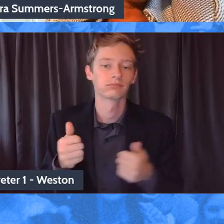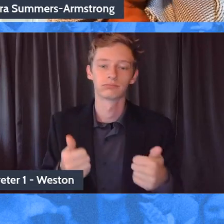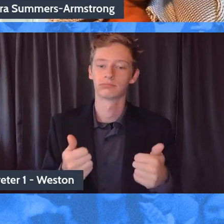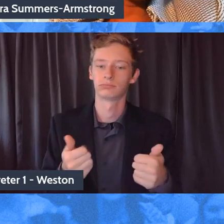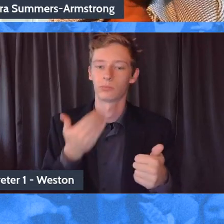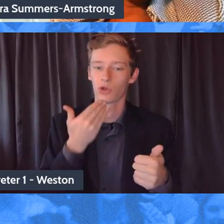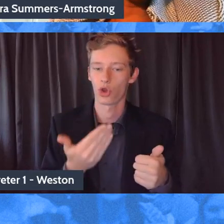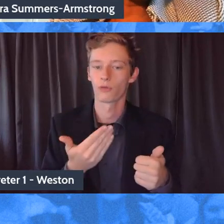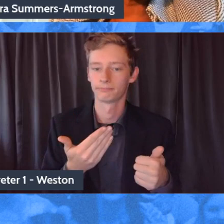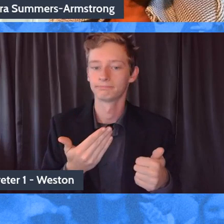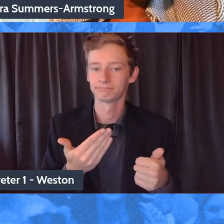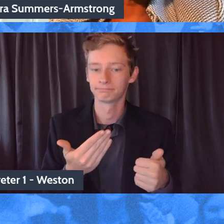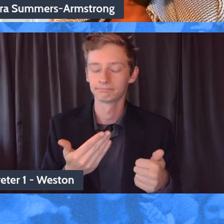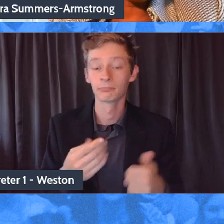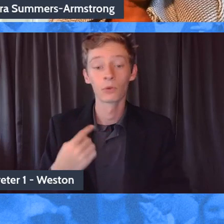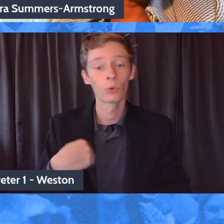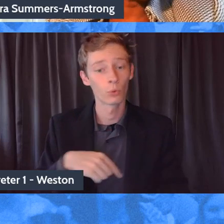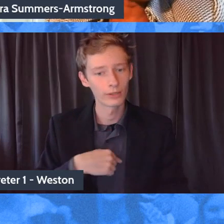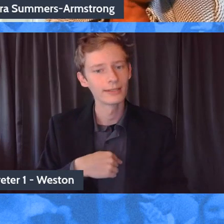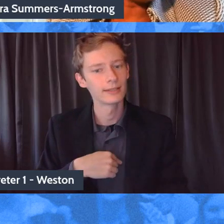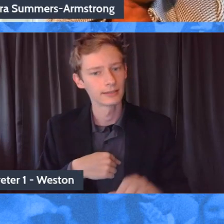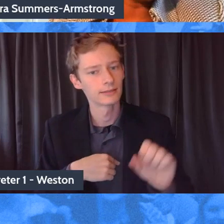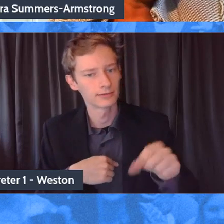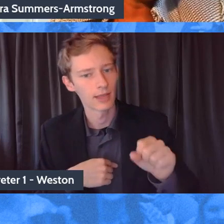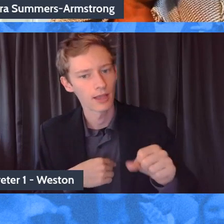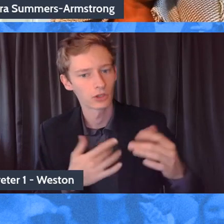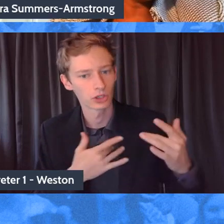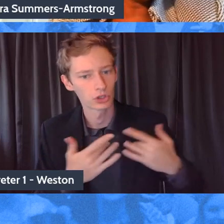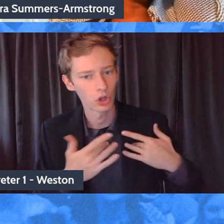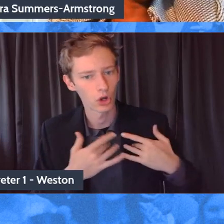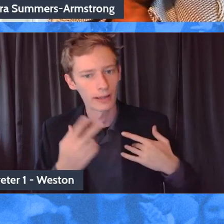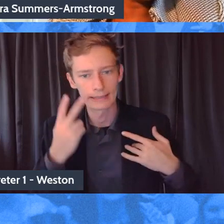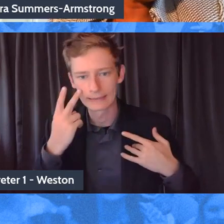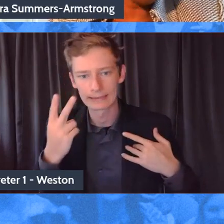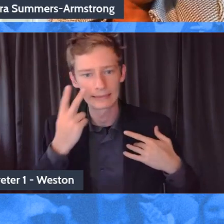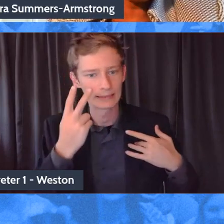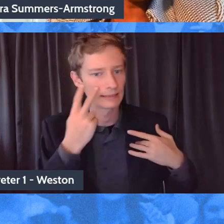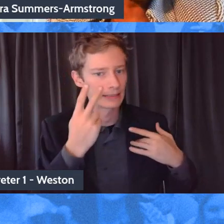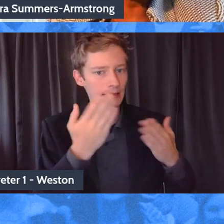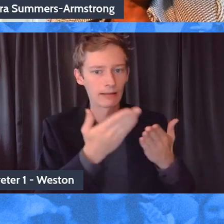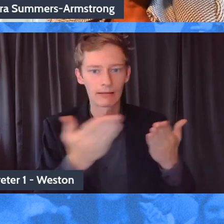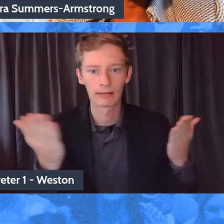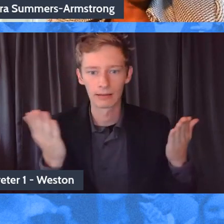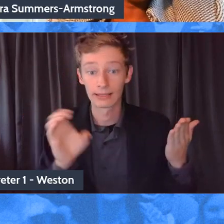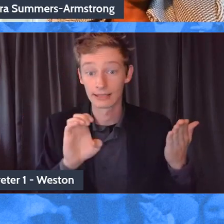We are concerned about what we are seeing to our east in Arizona